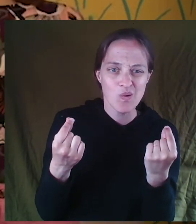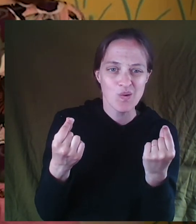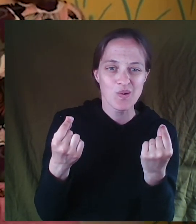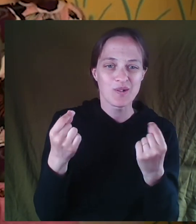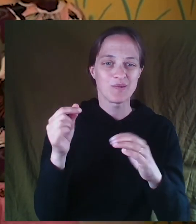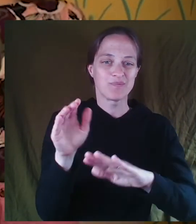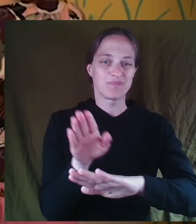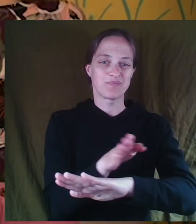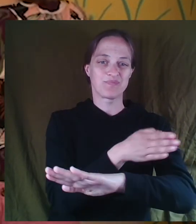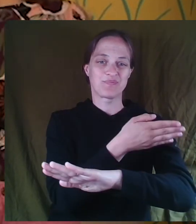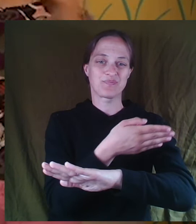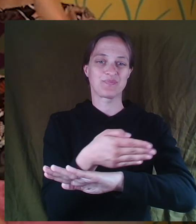What could you do?